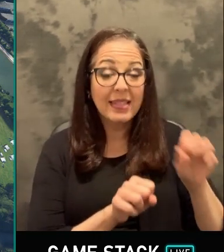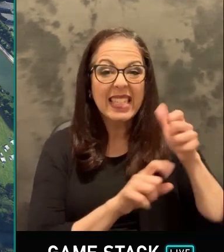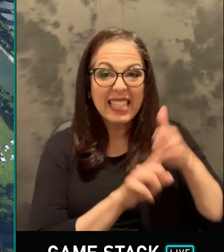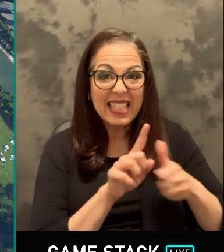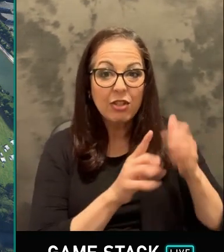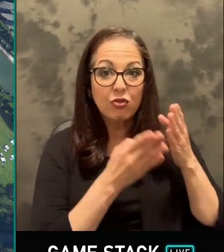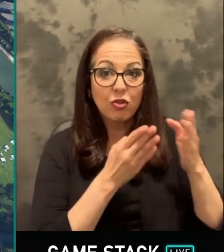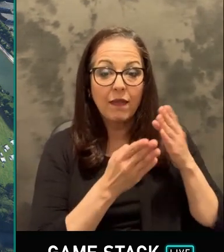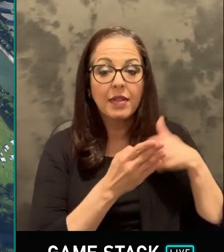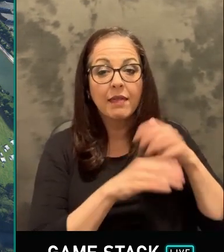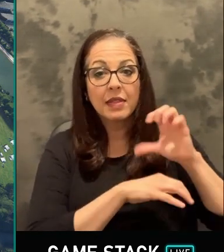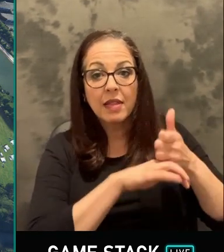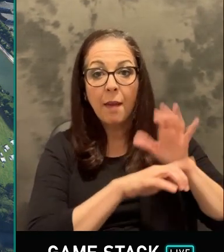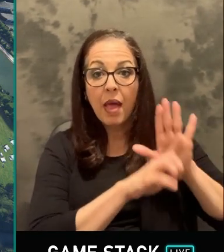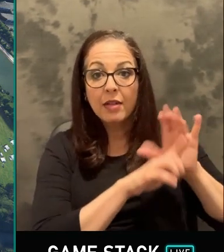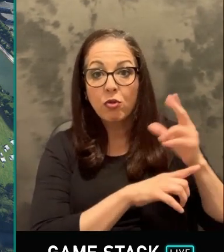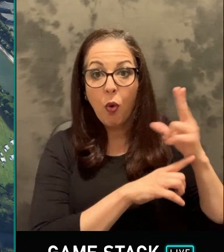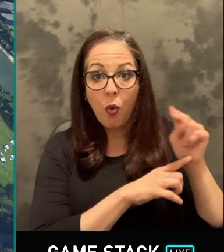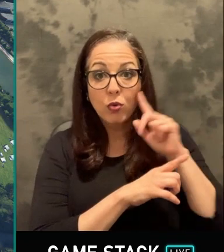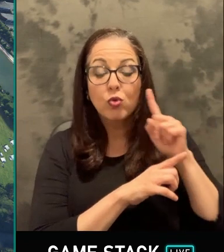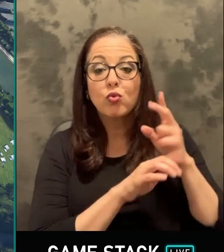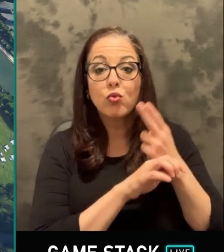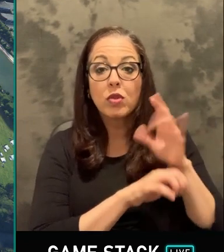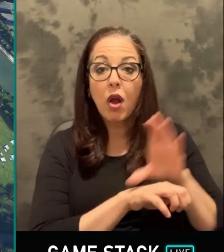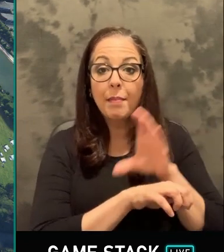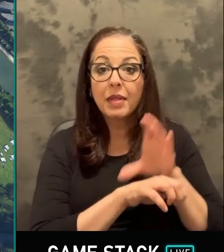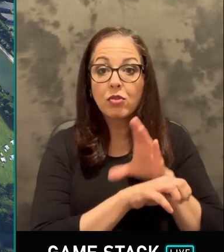computation power for the amount of times they need.